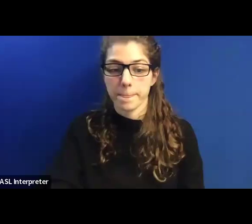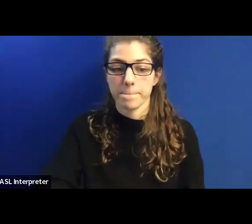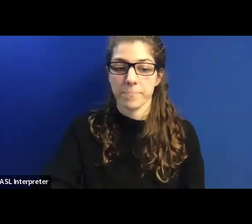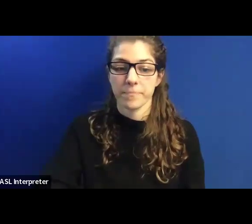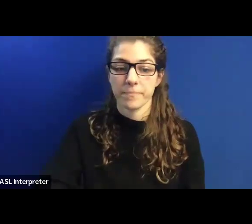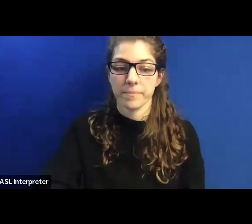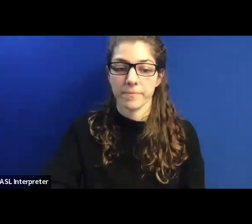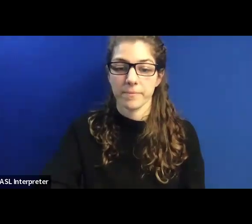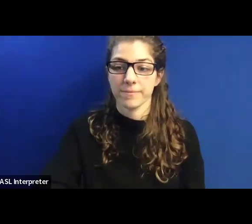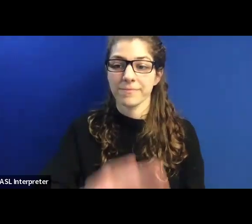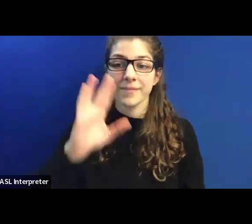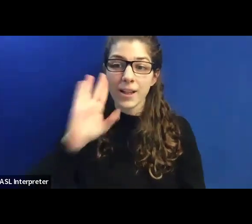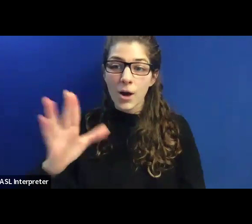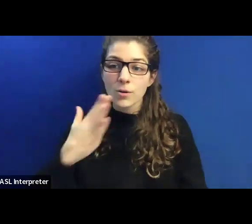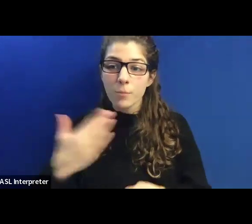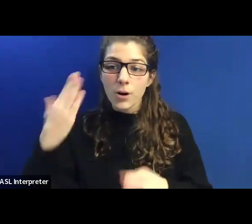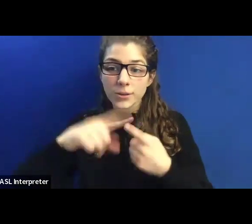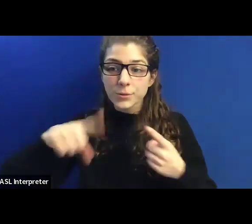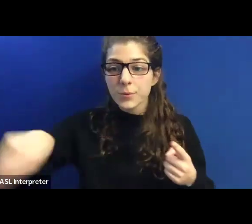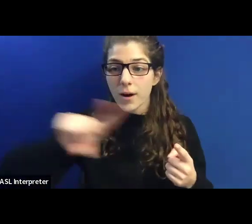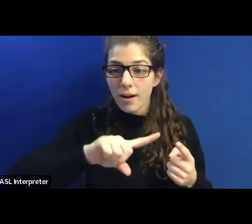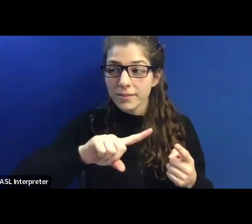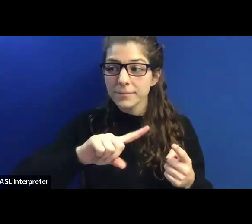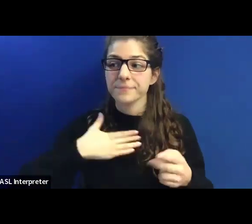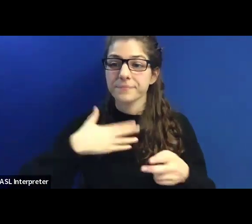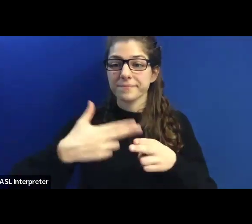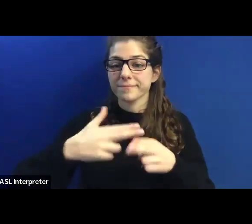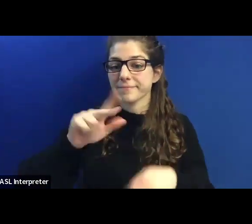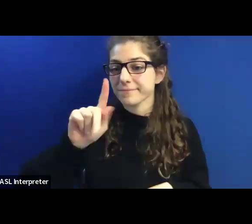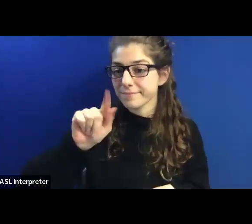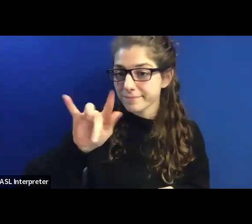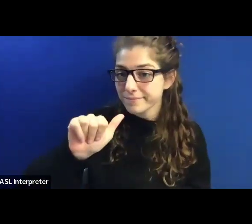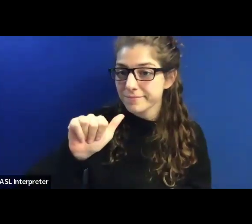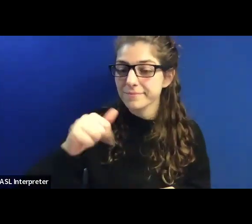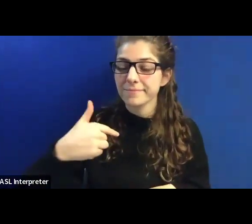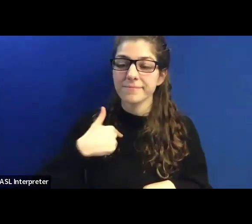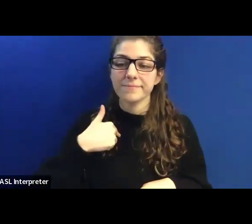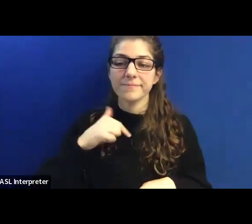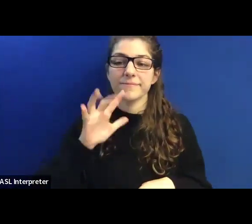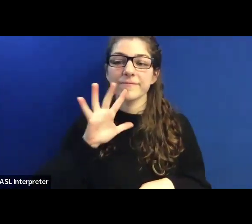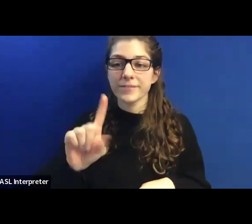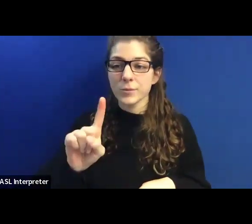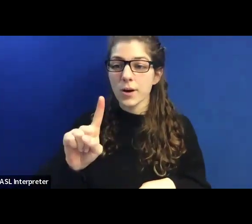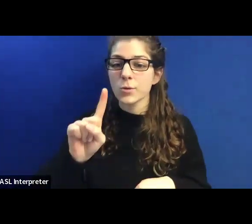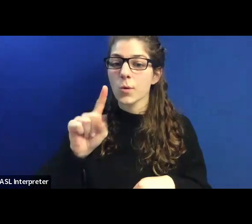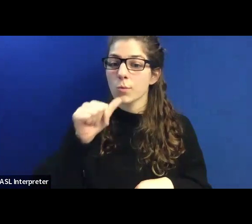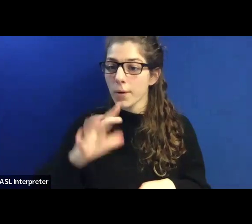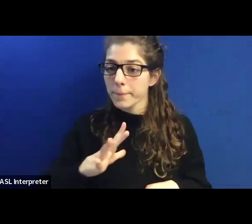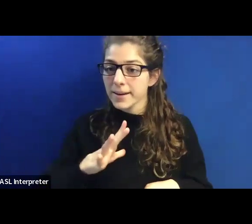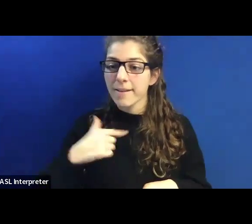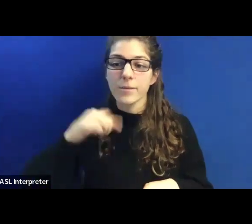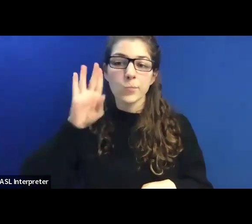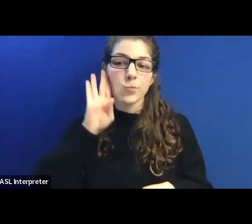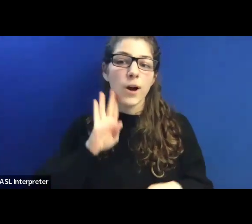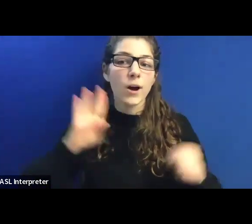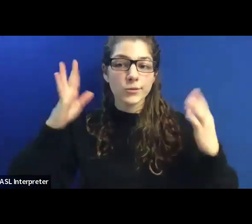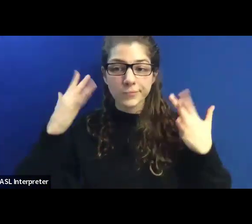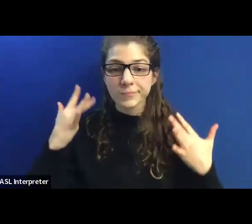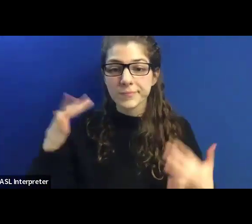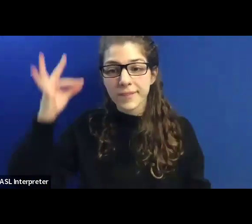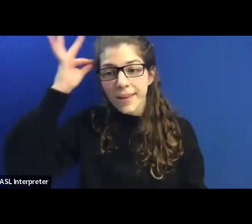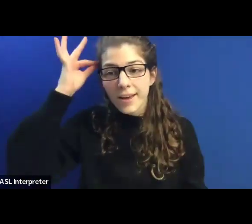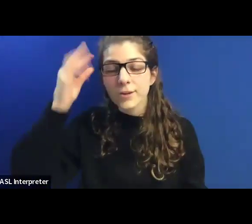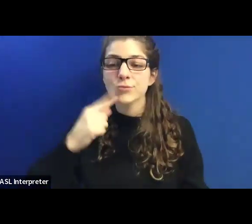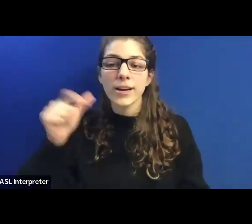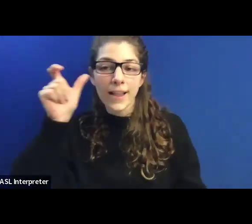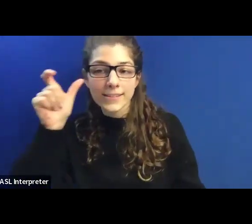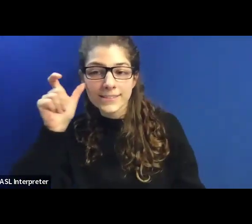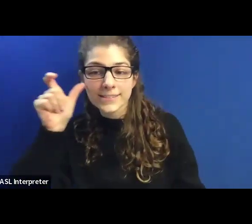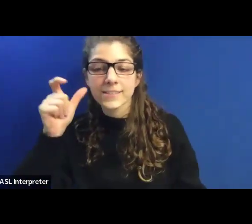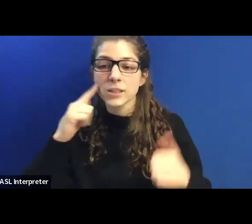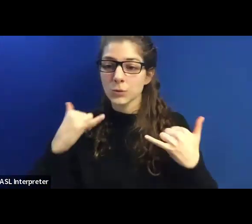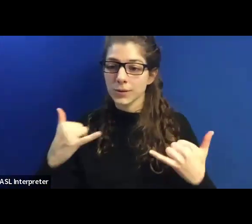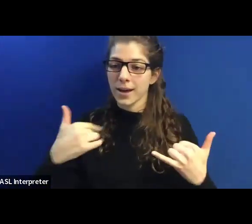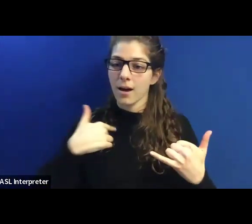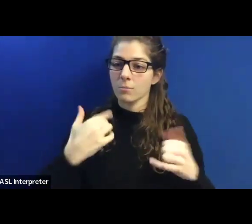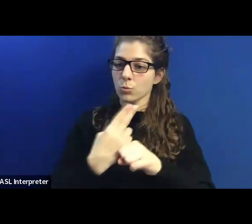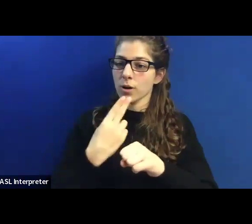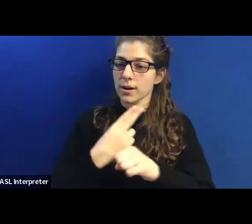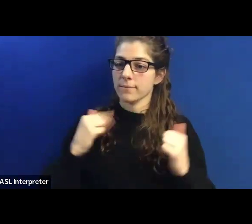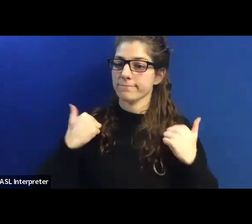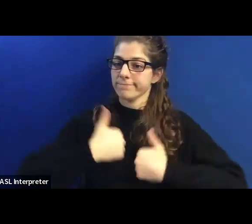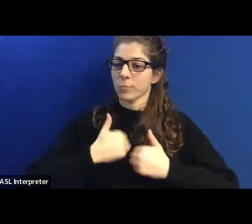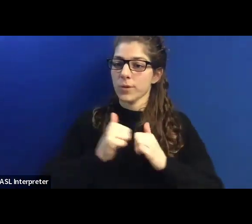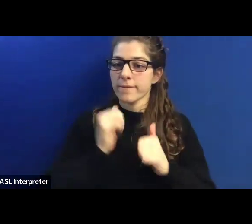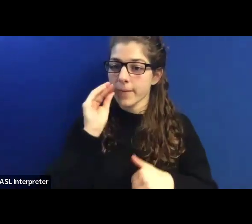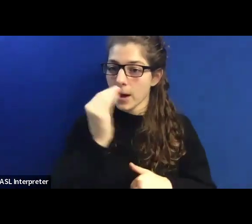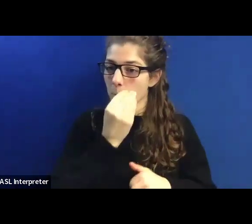Hi, good morning to you all. My name is Katia D'Artigues, I'm a 51 year-old woman who has long brown hair and red glasses and today I'm wearing a blouse with flowers of different colors, very Mexican.